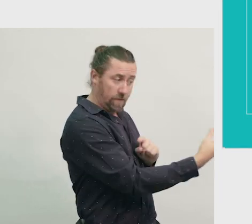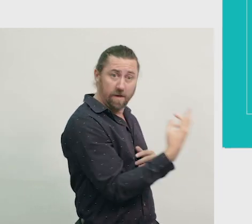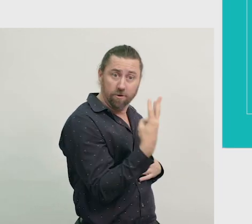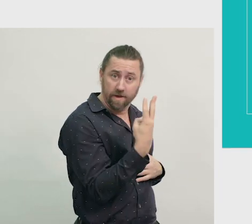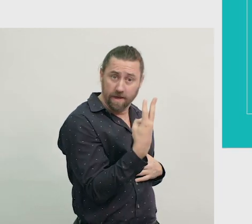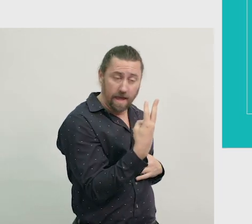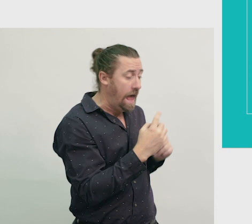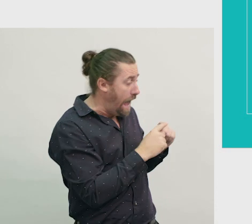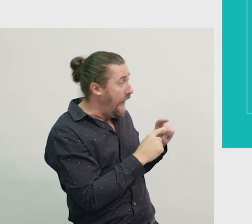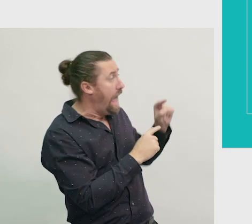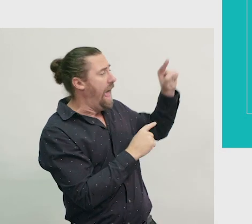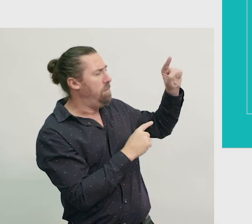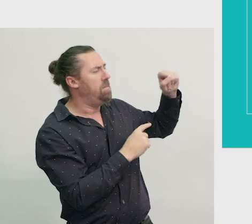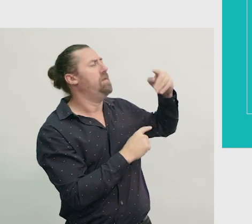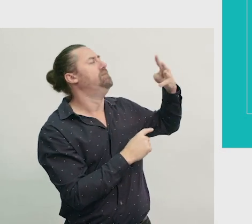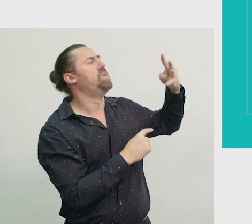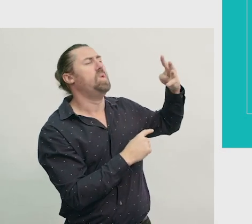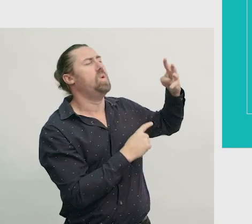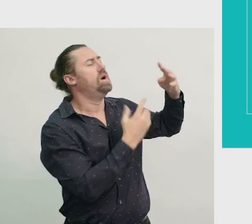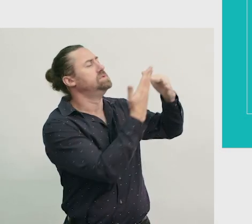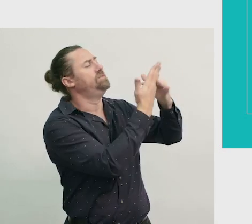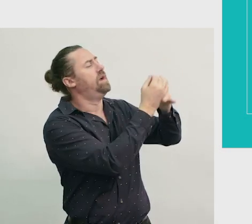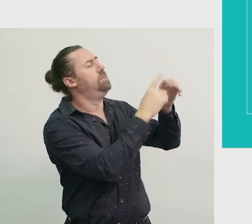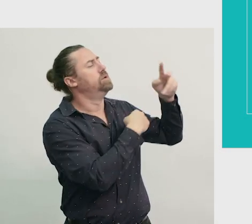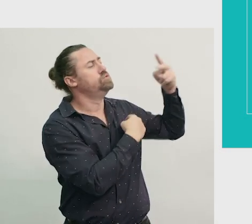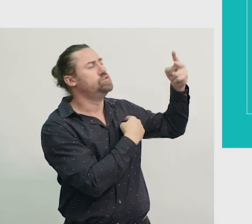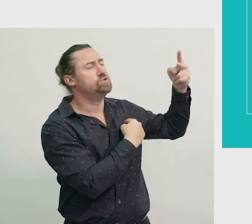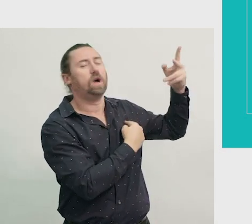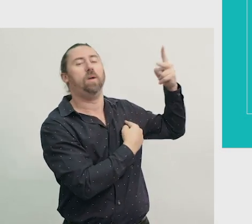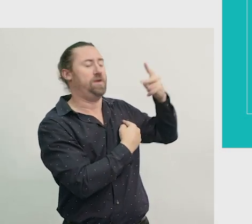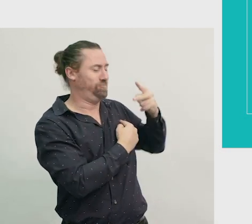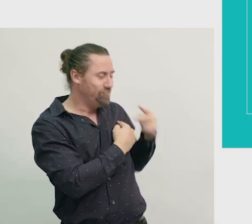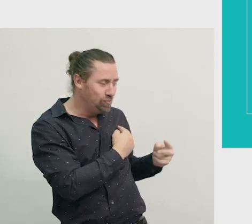The new height is 4 squares divided by 2, which is 2 squares high.